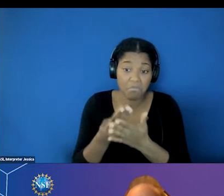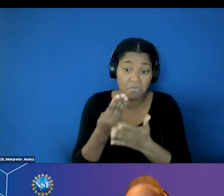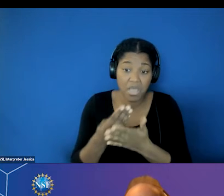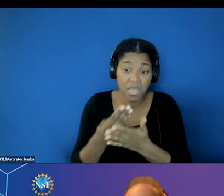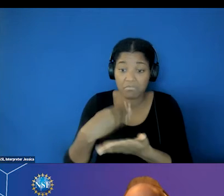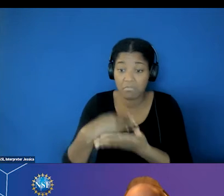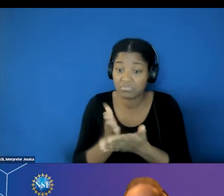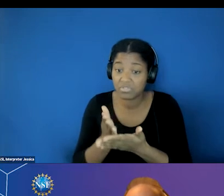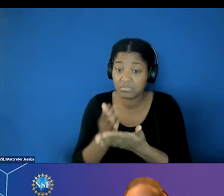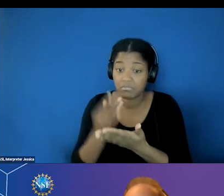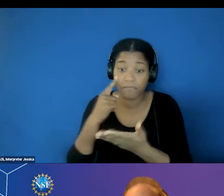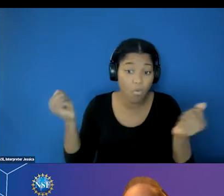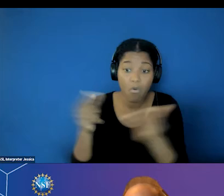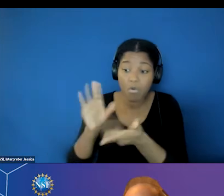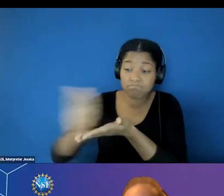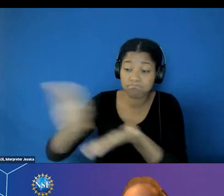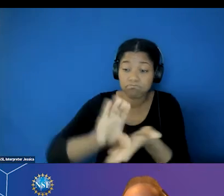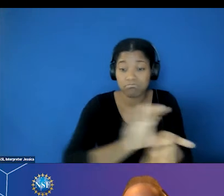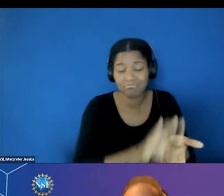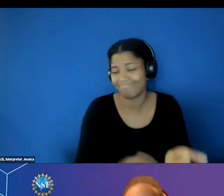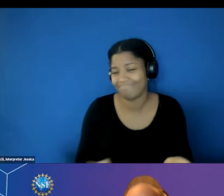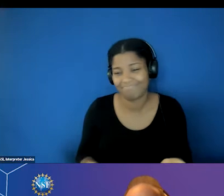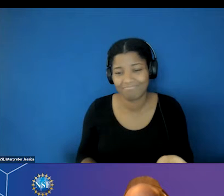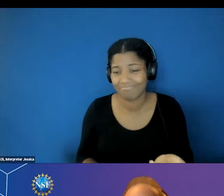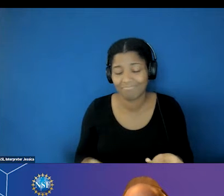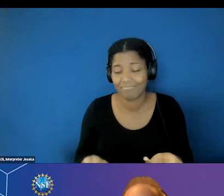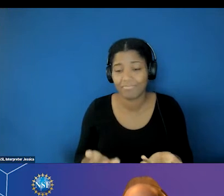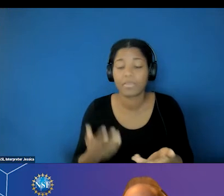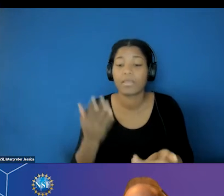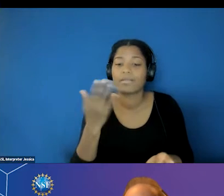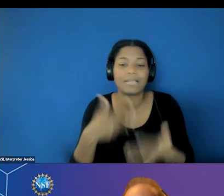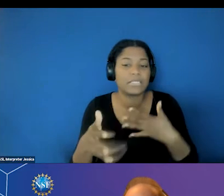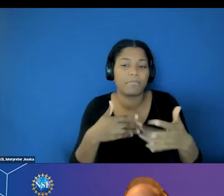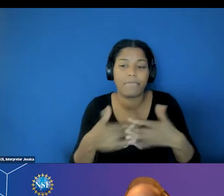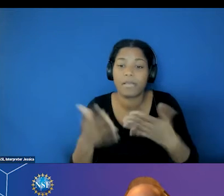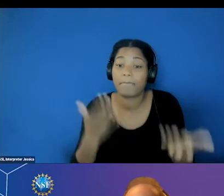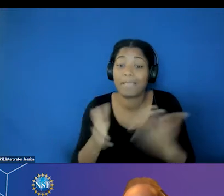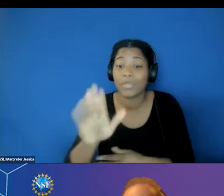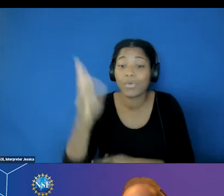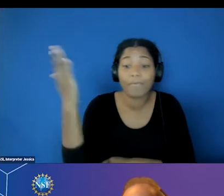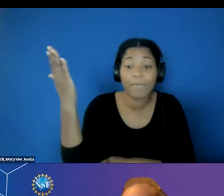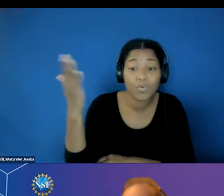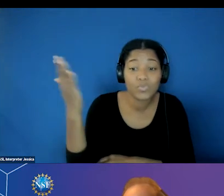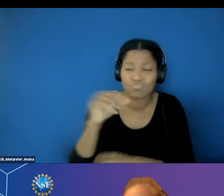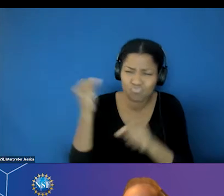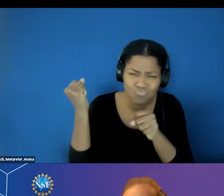so, strong proposals may not get funded. And, one of the examples I often get is as researchers,